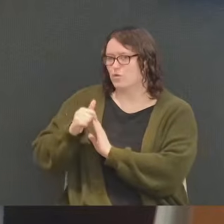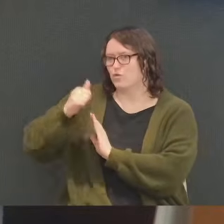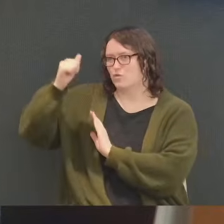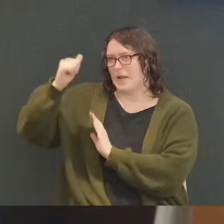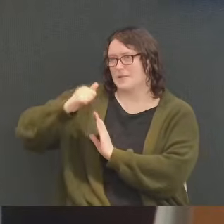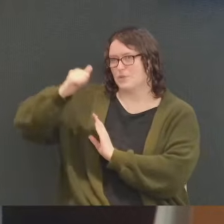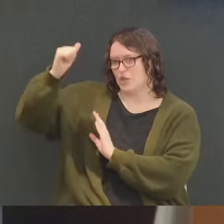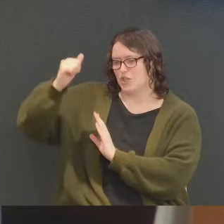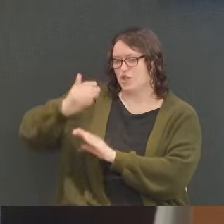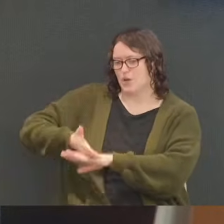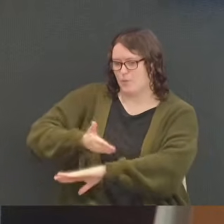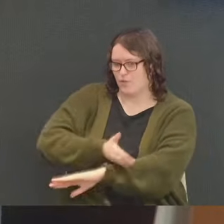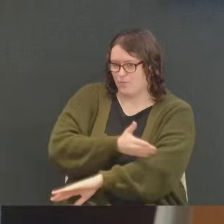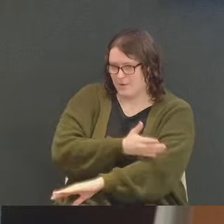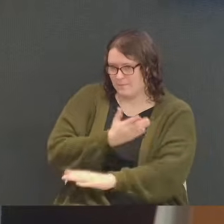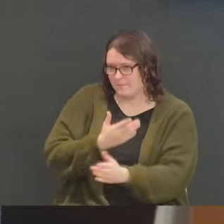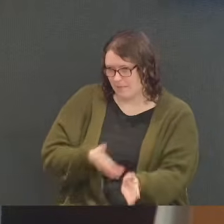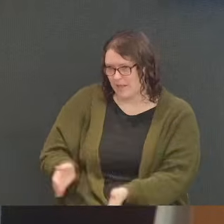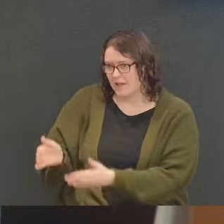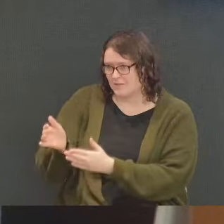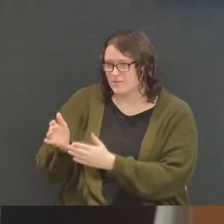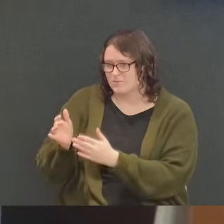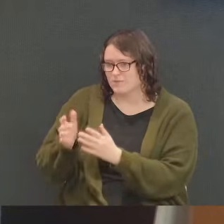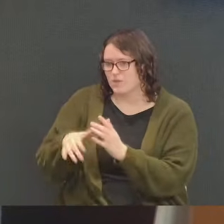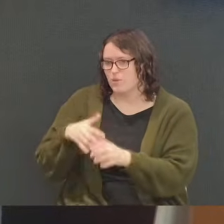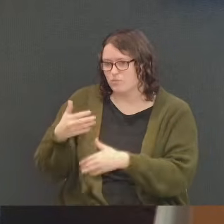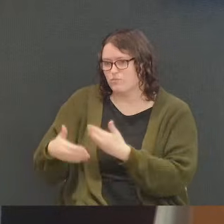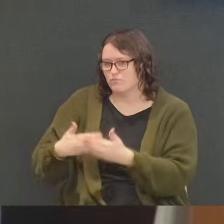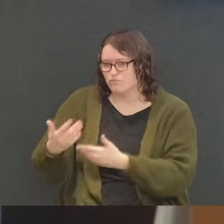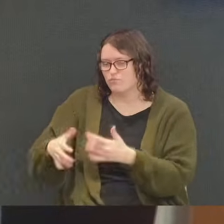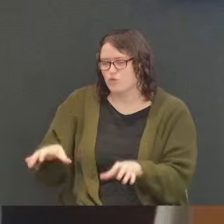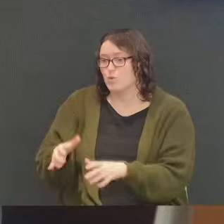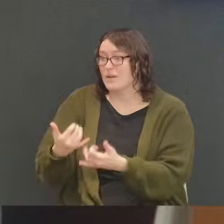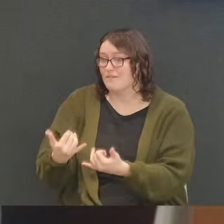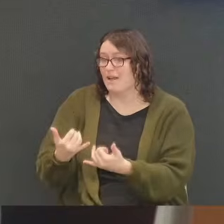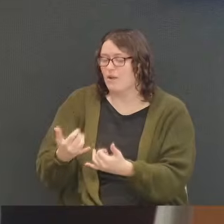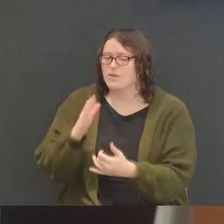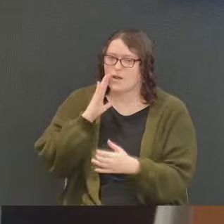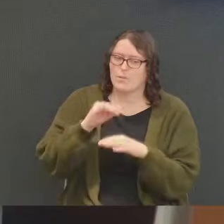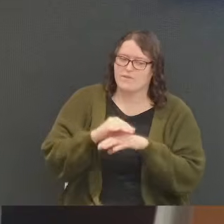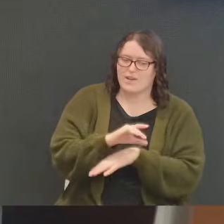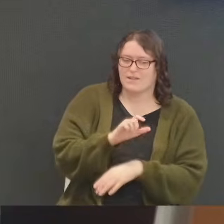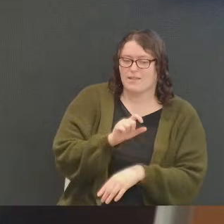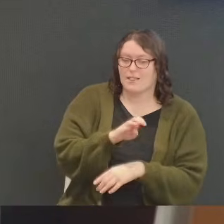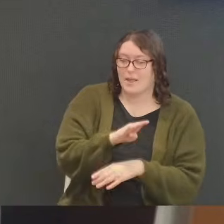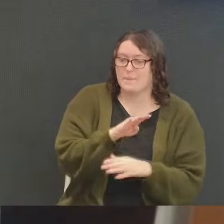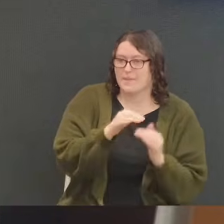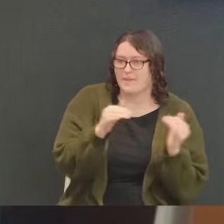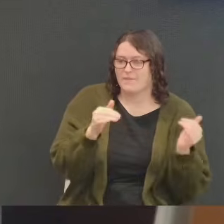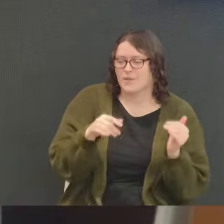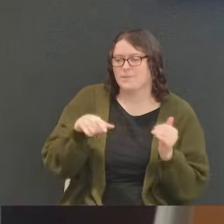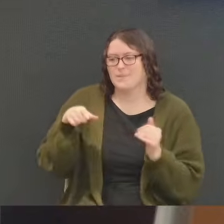some that do affect the club level specifically. Um, but these in particular are designed to go all